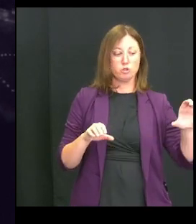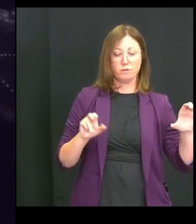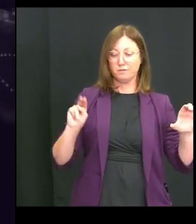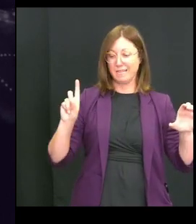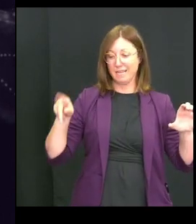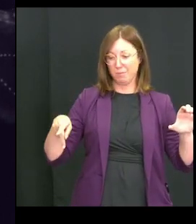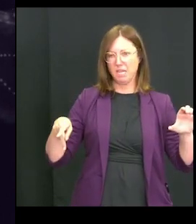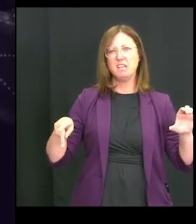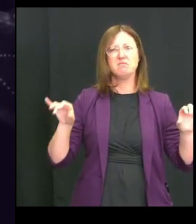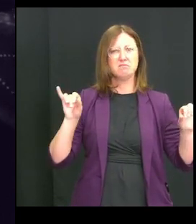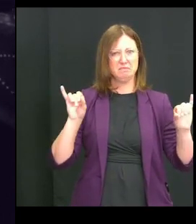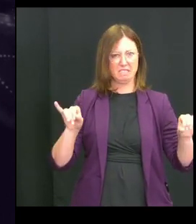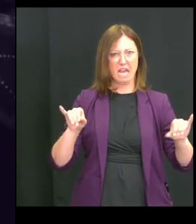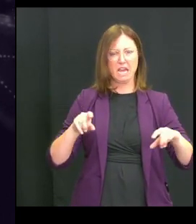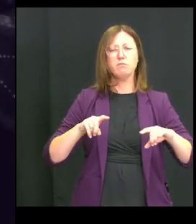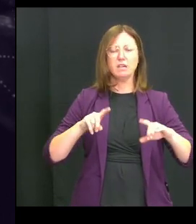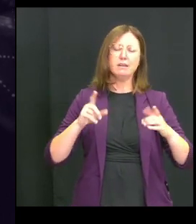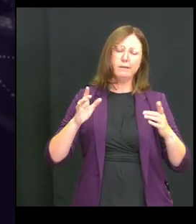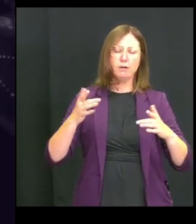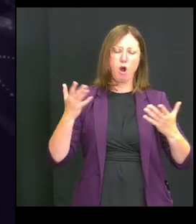but they were already pretty dissimilar to begin with.